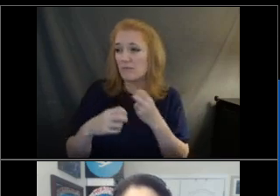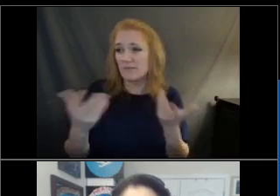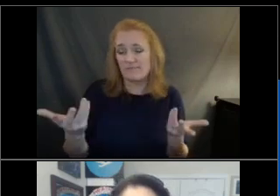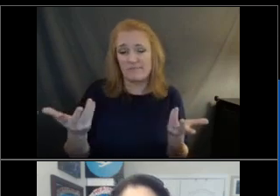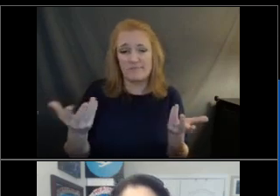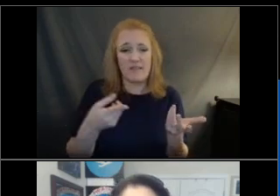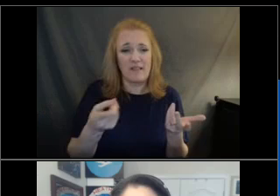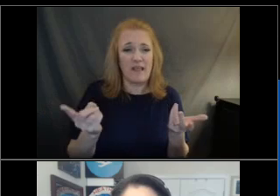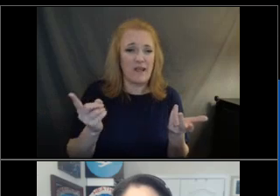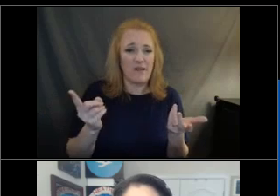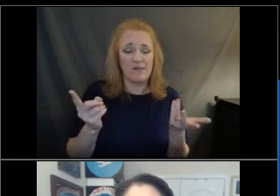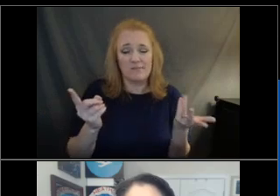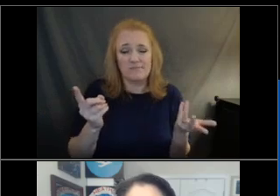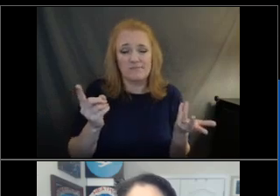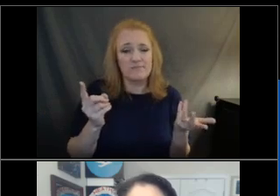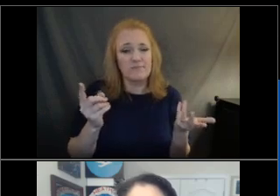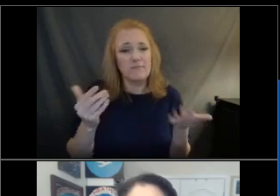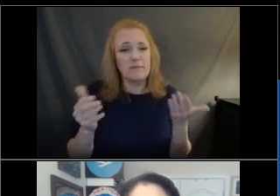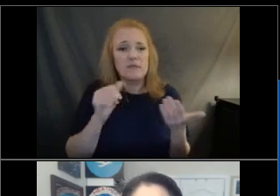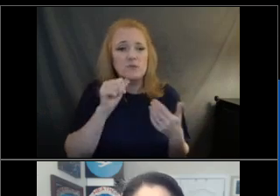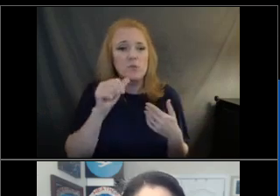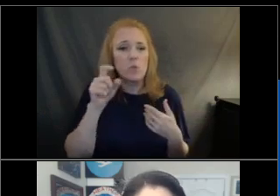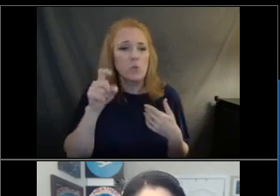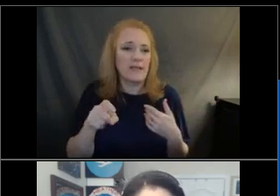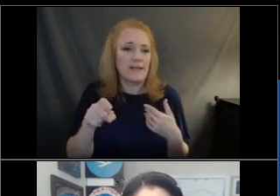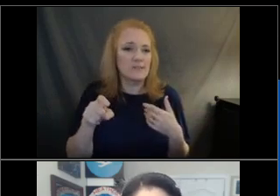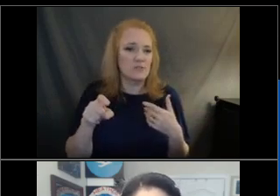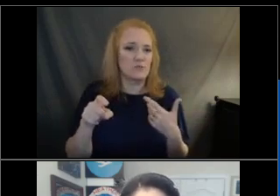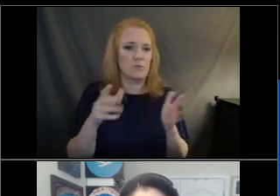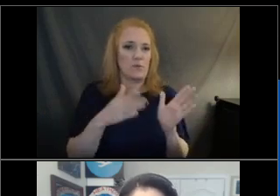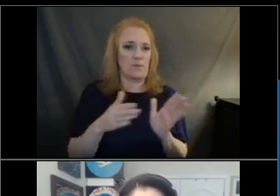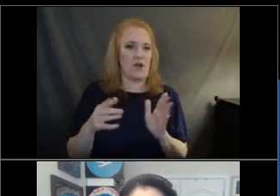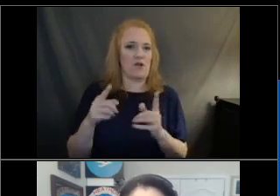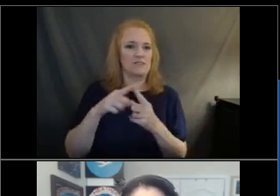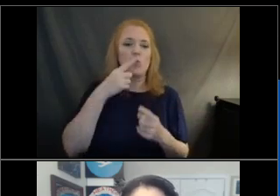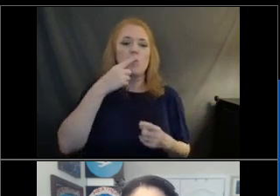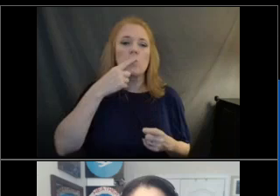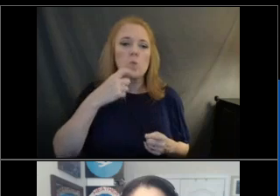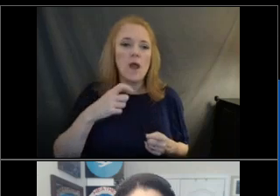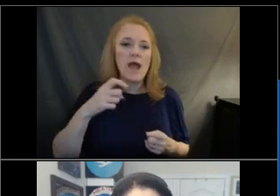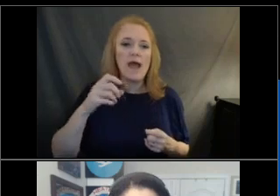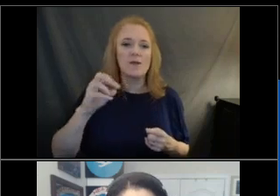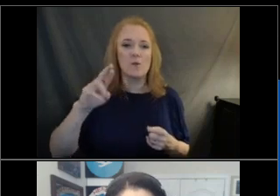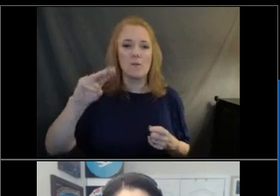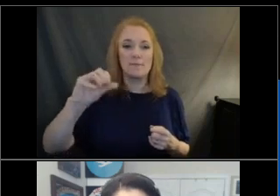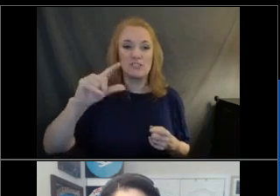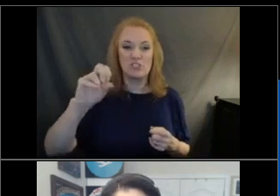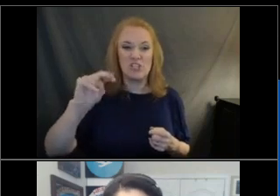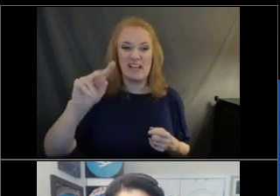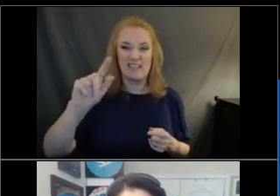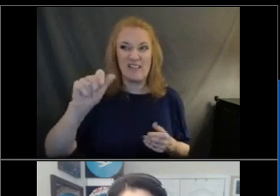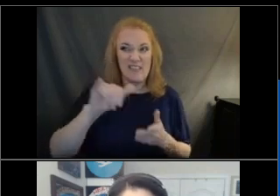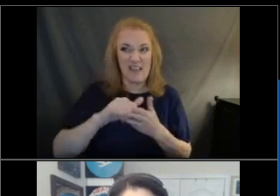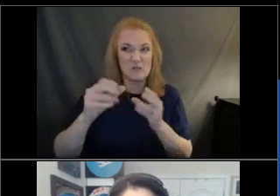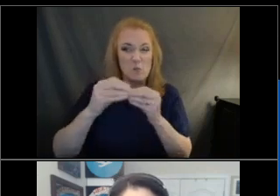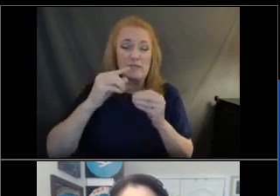to start taking action at red and magenta which is our major and extreme categories for HeatRisk.